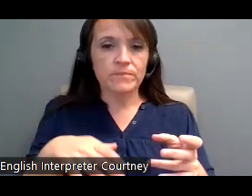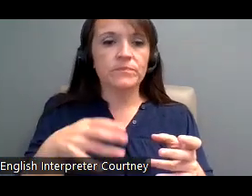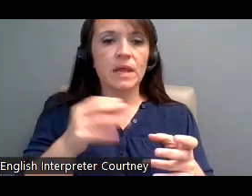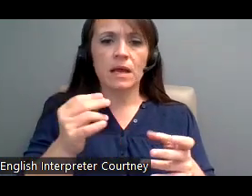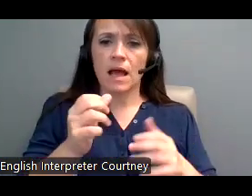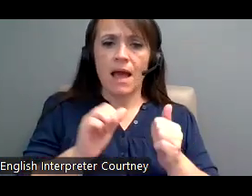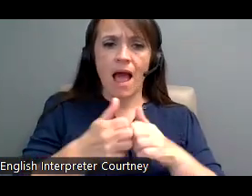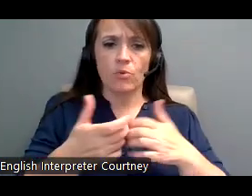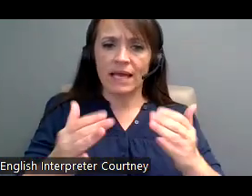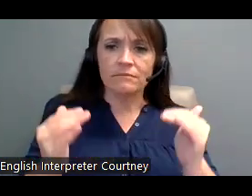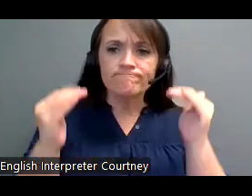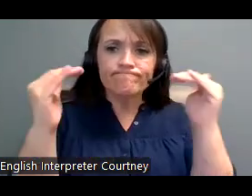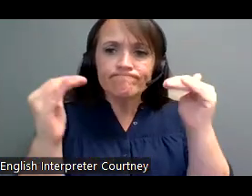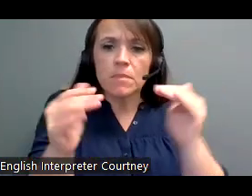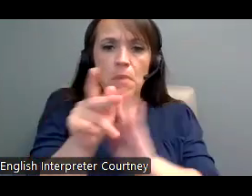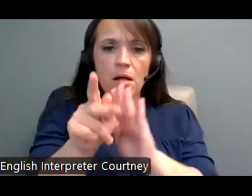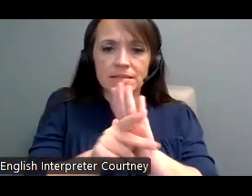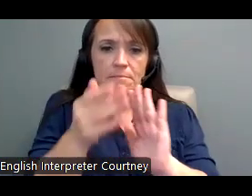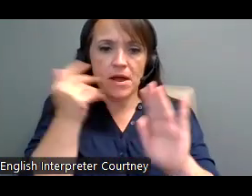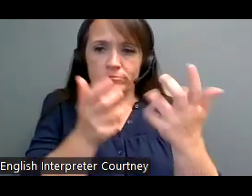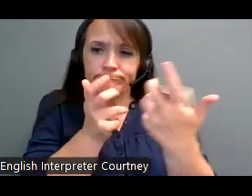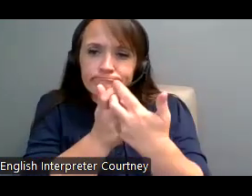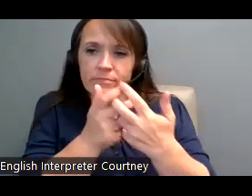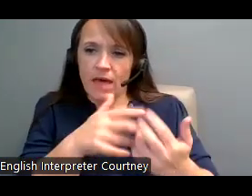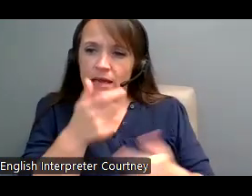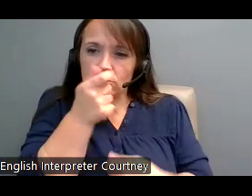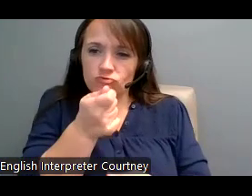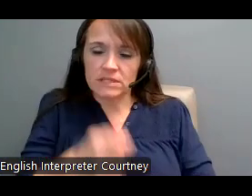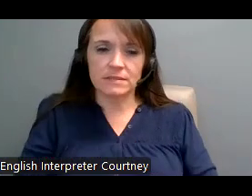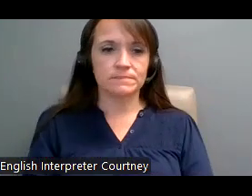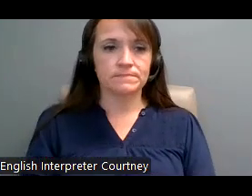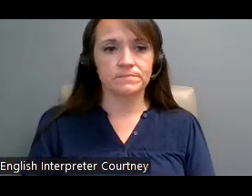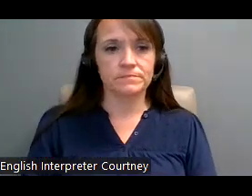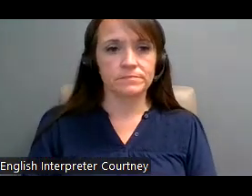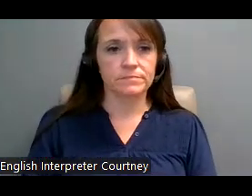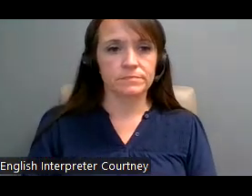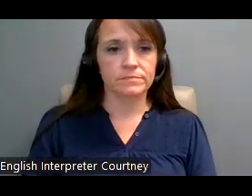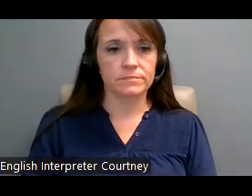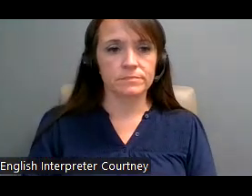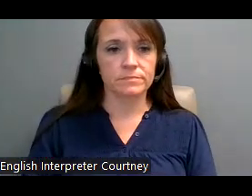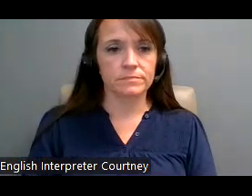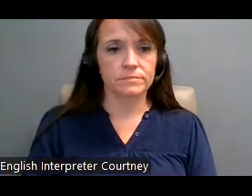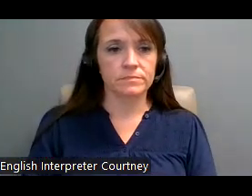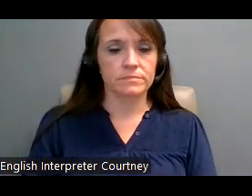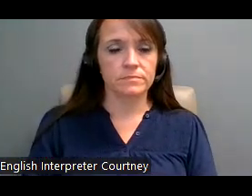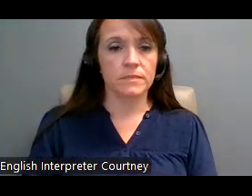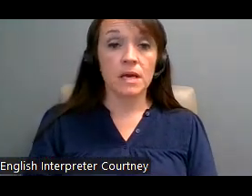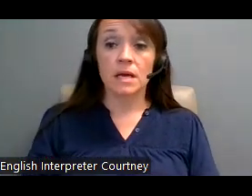Next slide. We are independent of all state agencies, we are